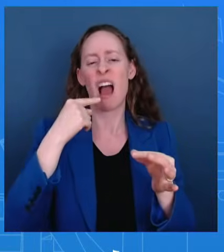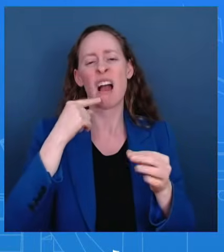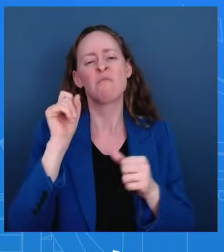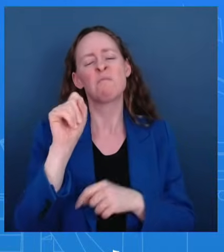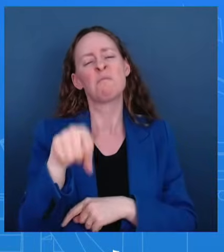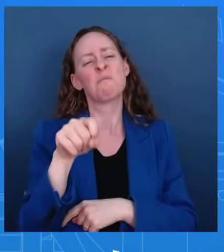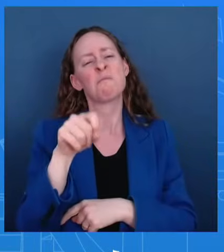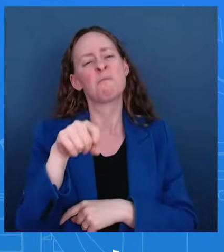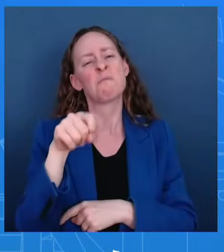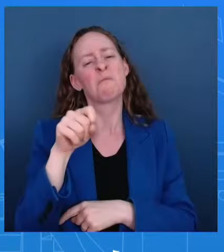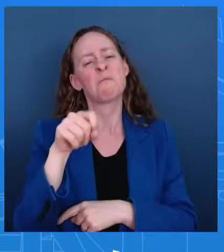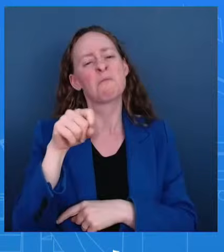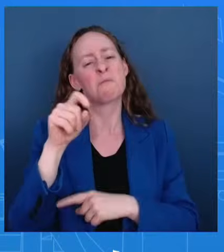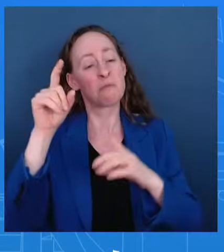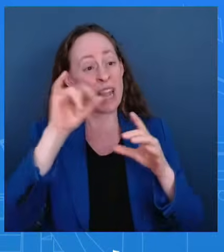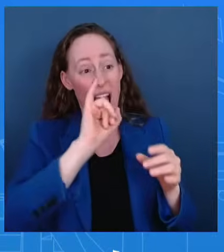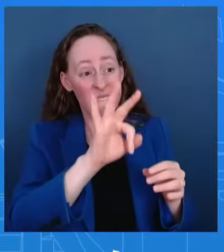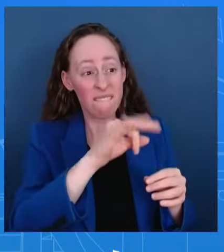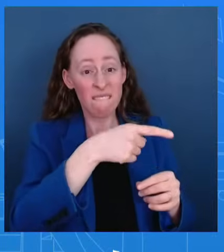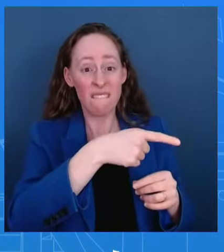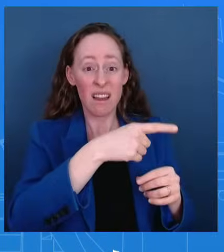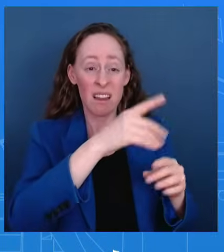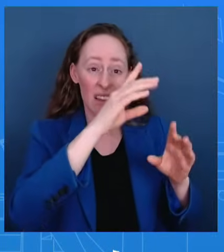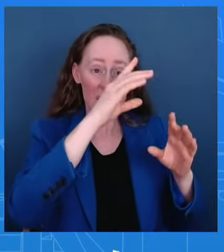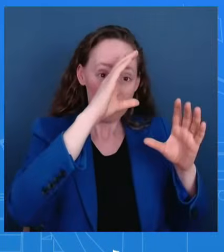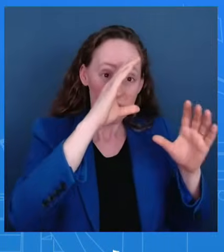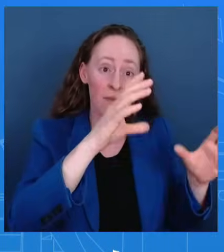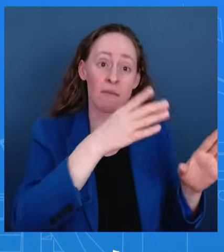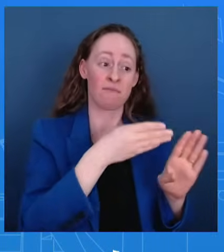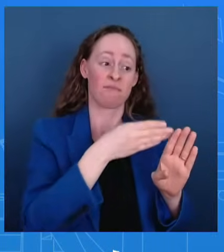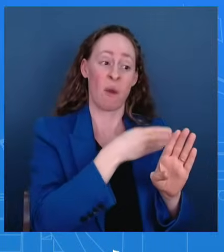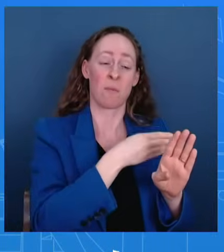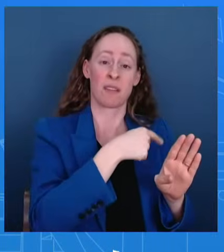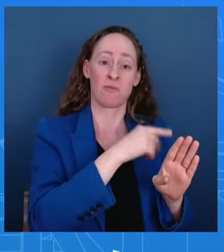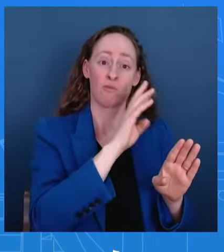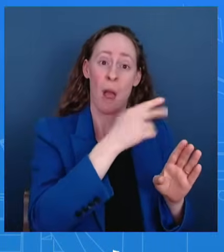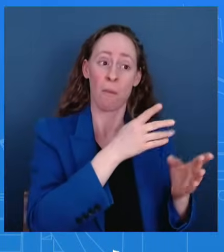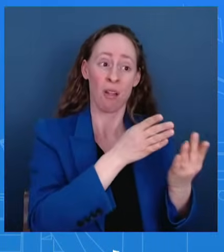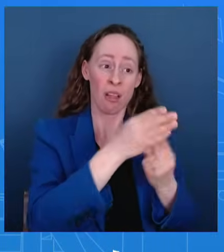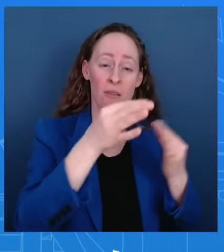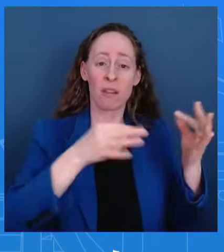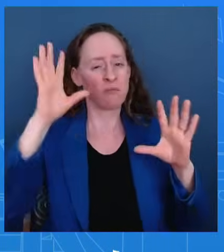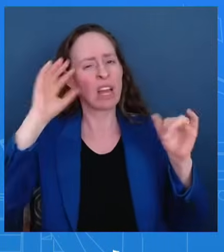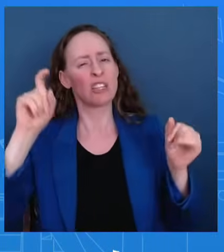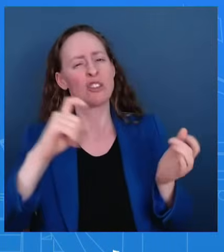Ms. Jean-Pierre: The current President of the United States -- The Press: Yes. Ms. Jean-Pierre: -- getting involved in an ongoing le- -- legal case?